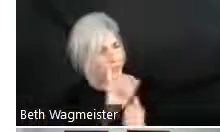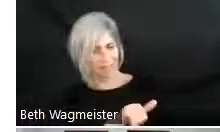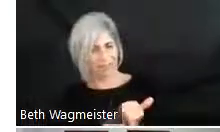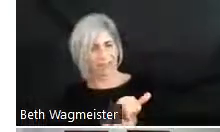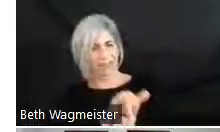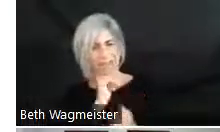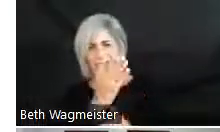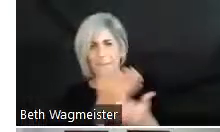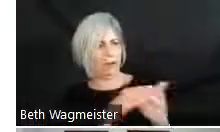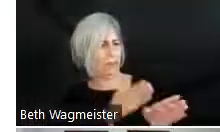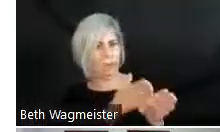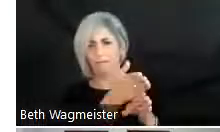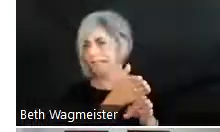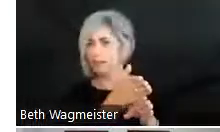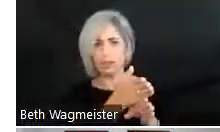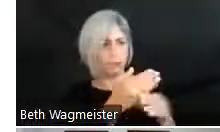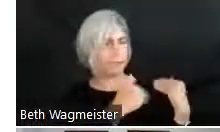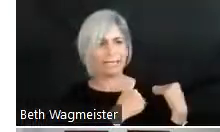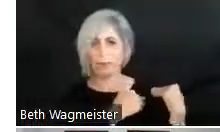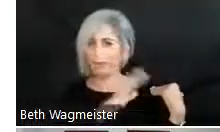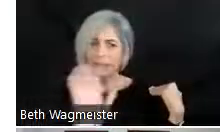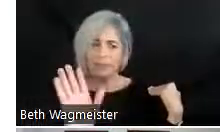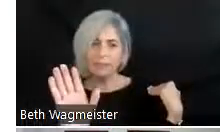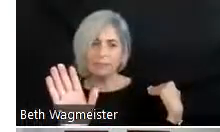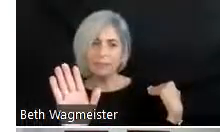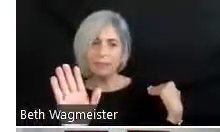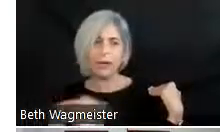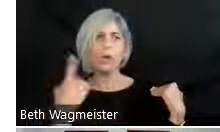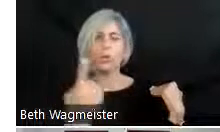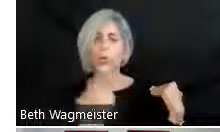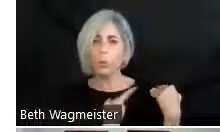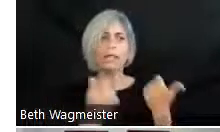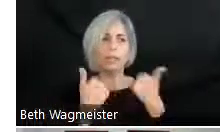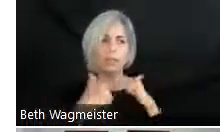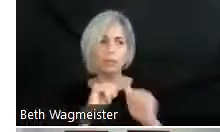of the professional responsibilities, yet we are trying to put it as part of her professional